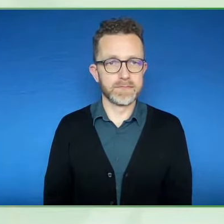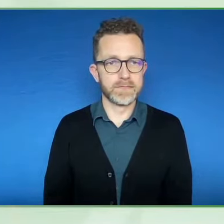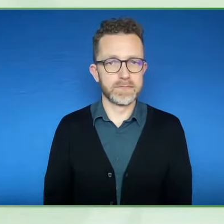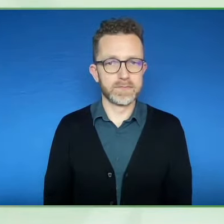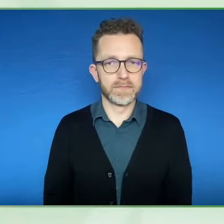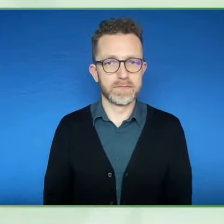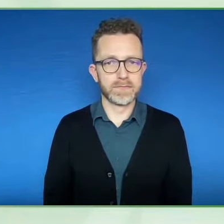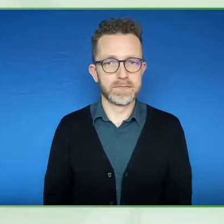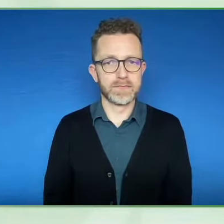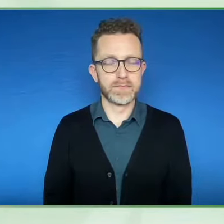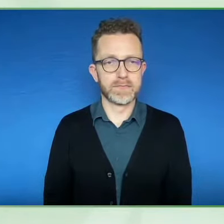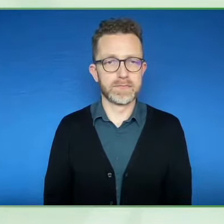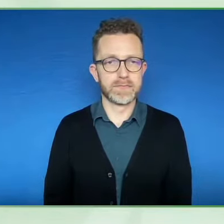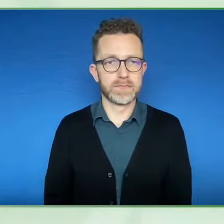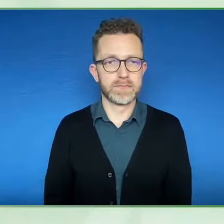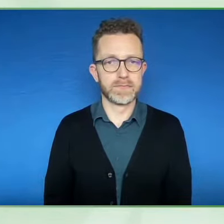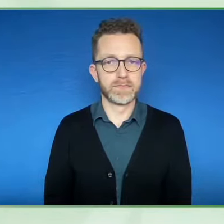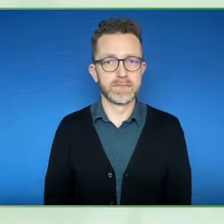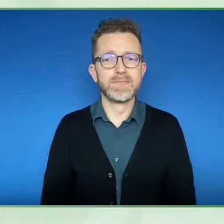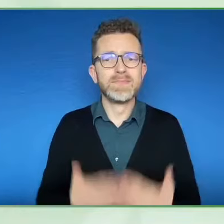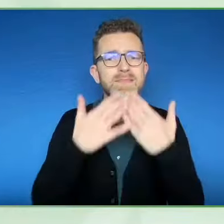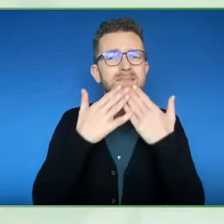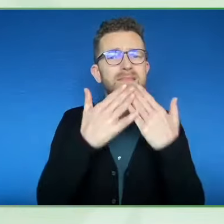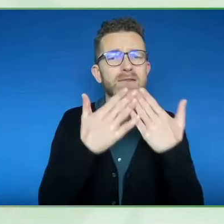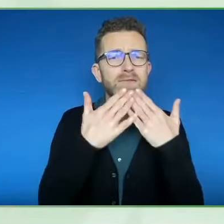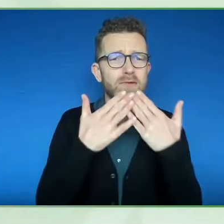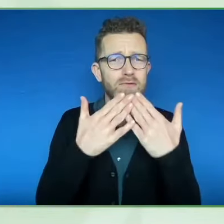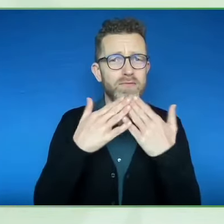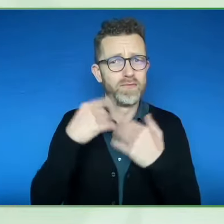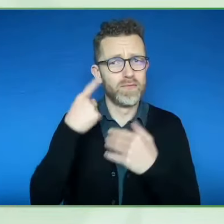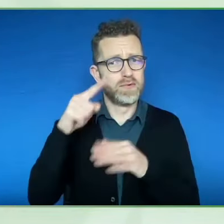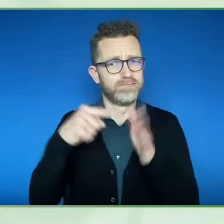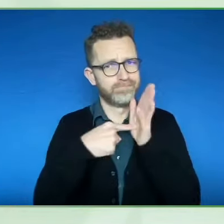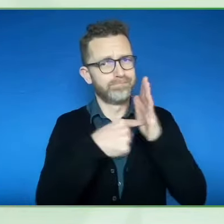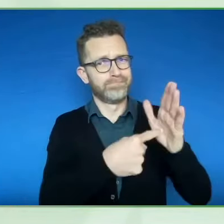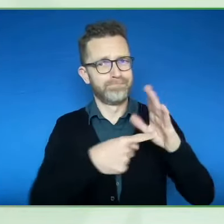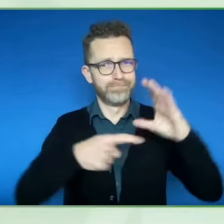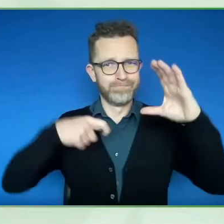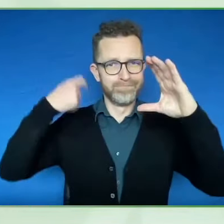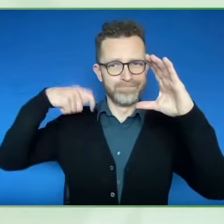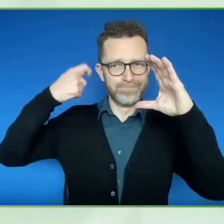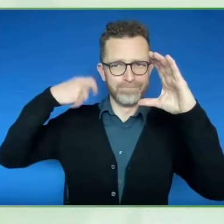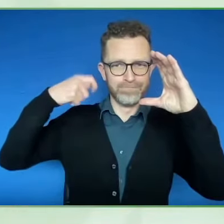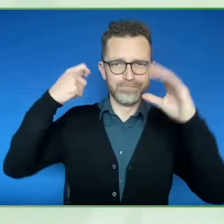and how you connect people with intellectual disabilities with